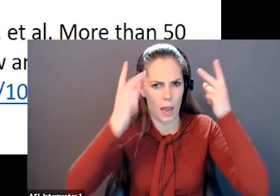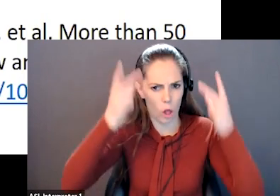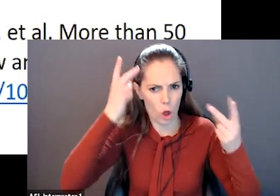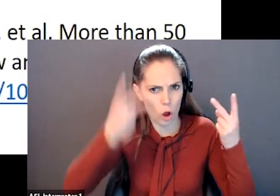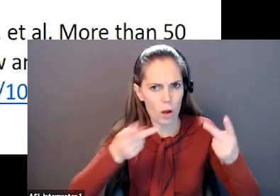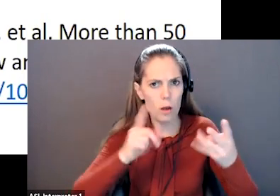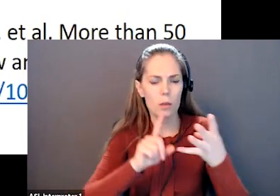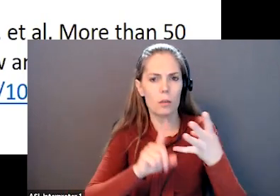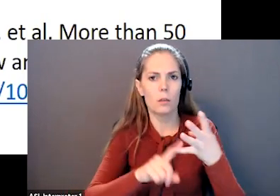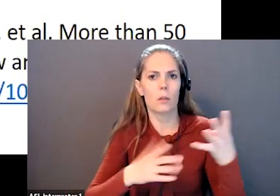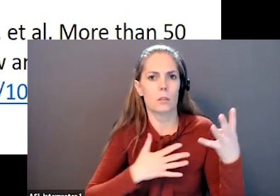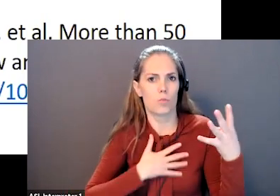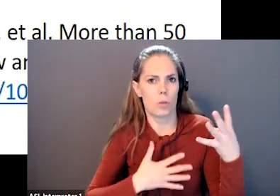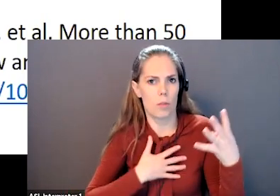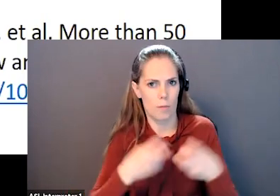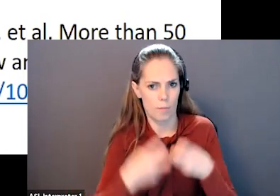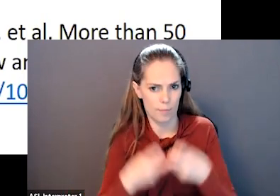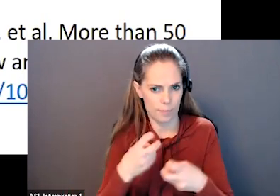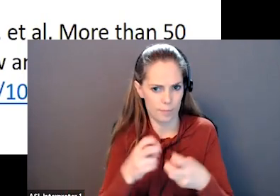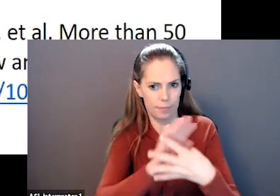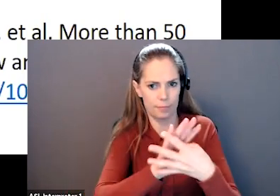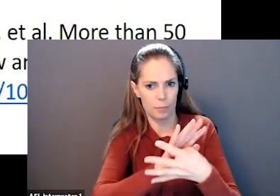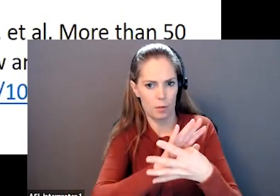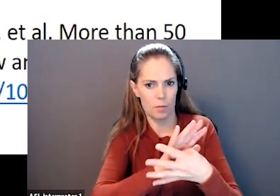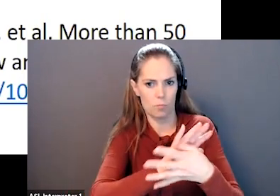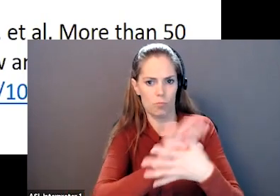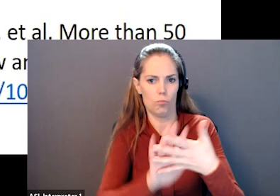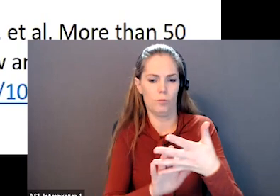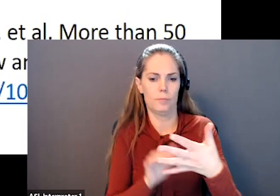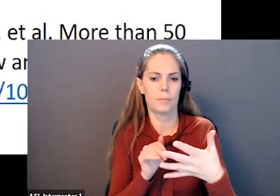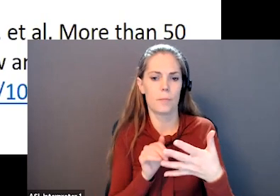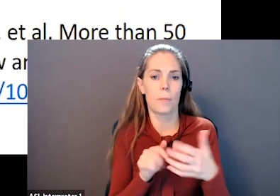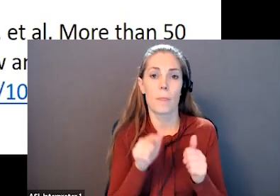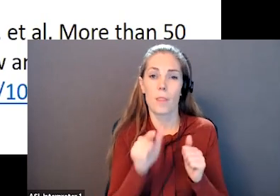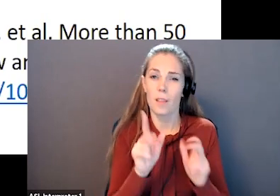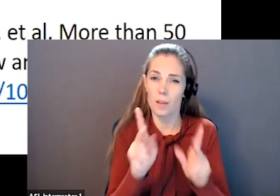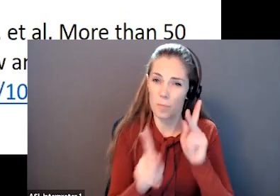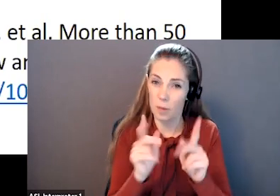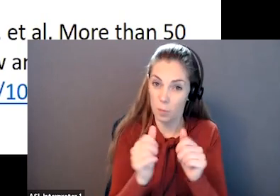in the body and often people with long COVID will experience many different symptoms that